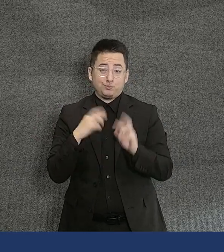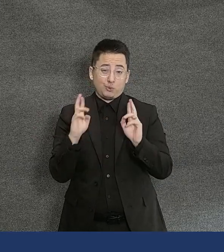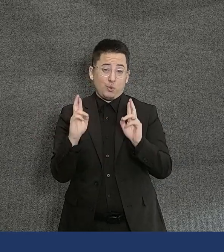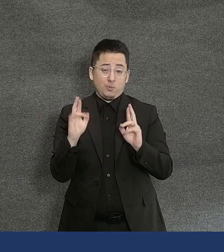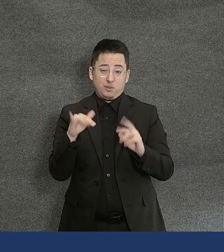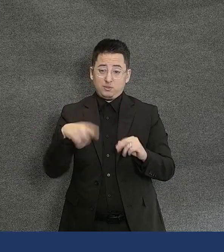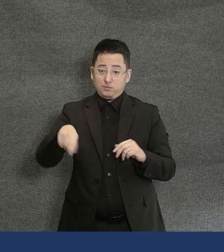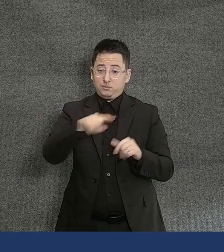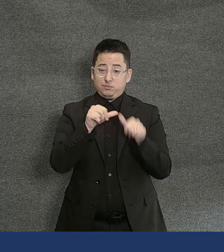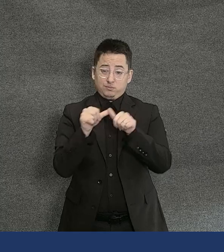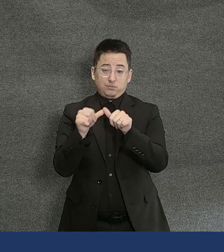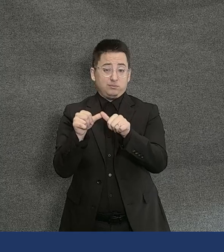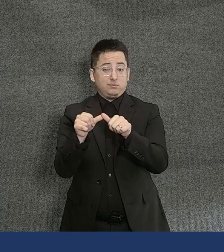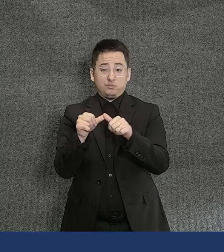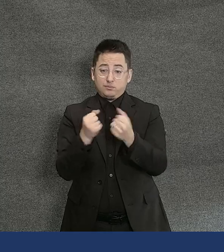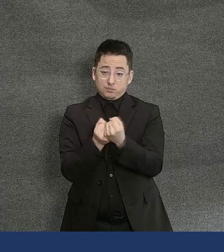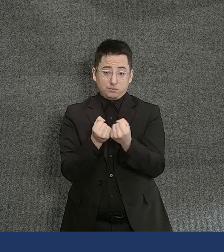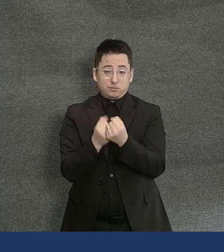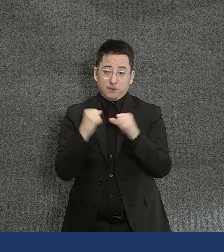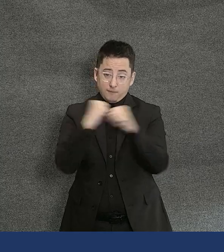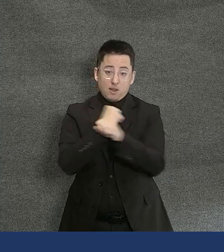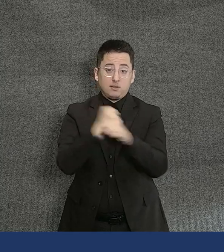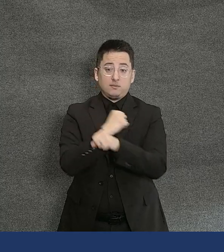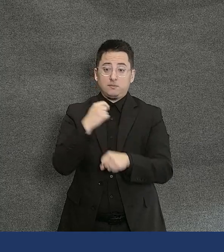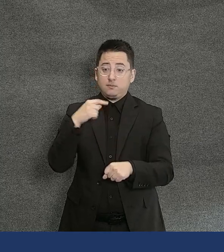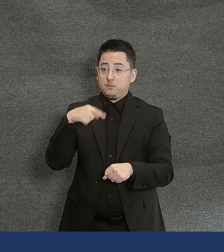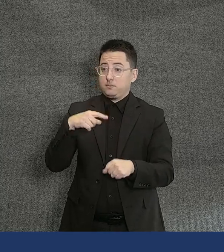over the next few years as we face some difficult challenges together.